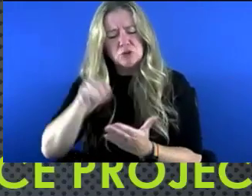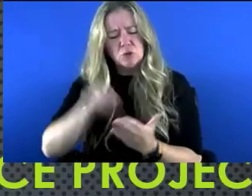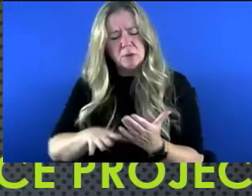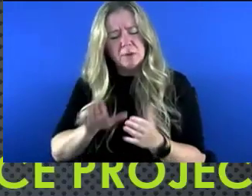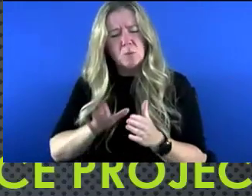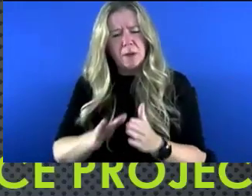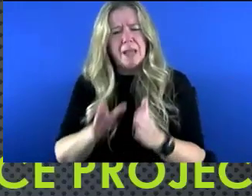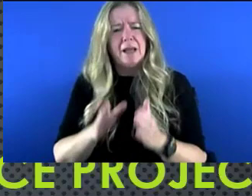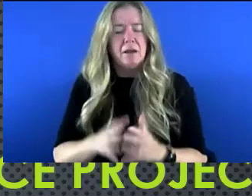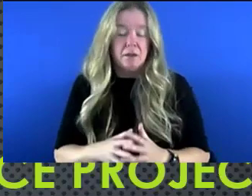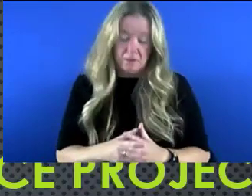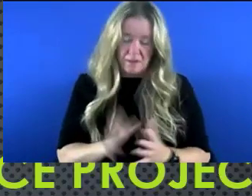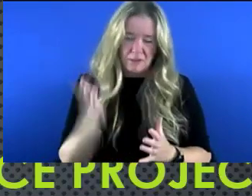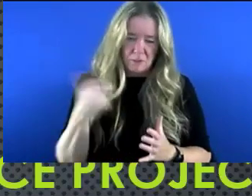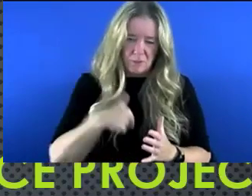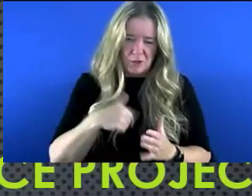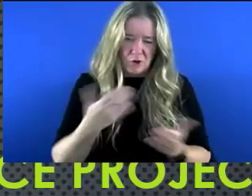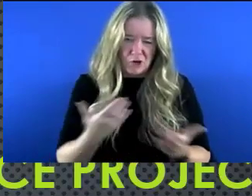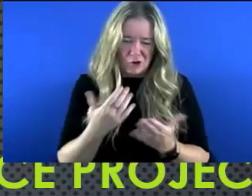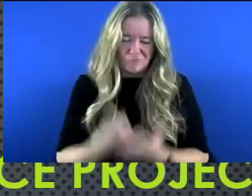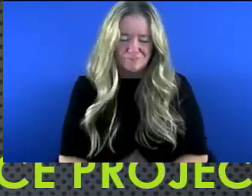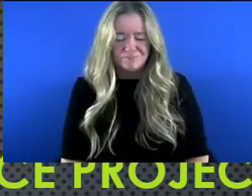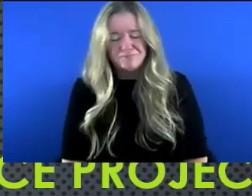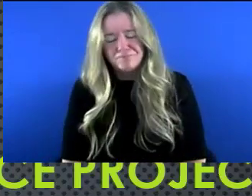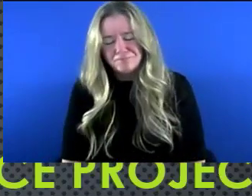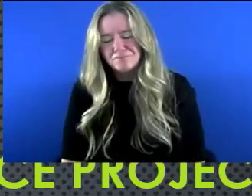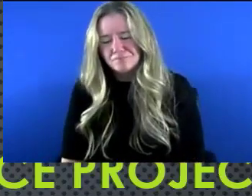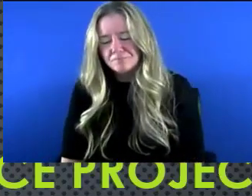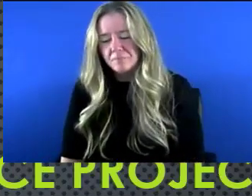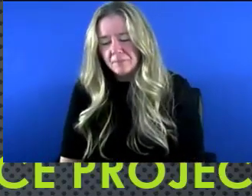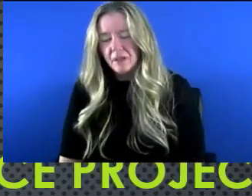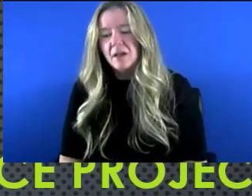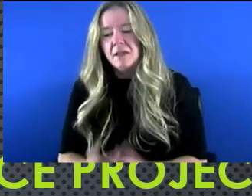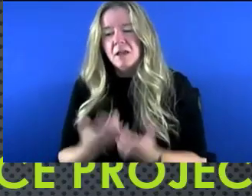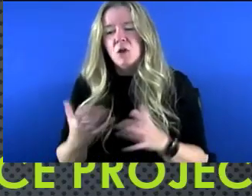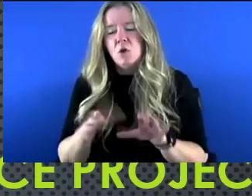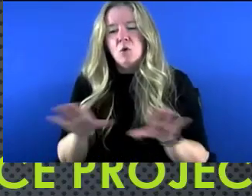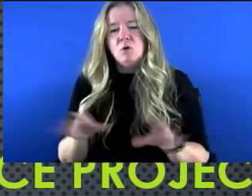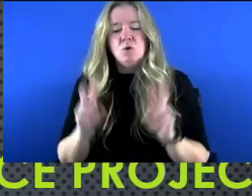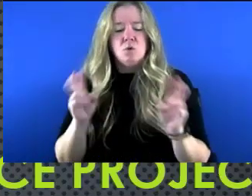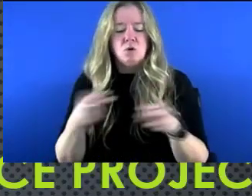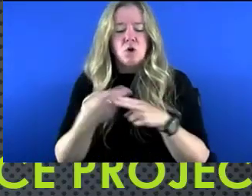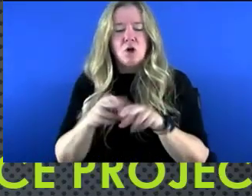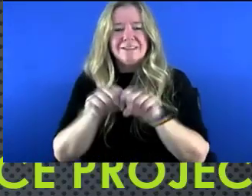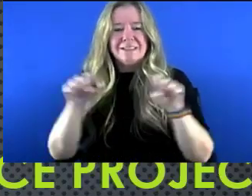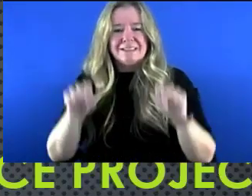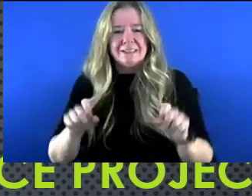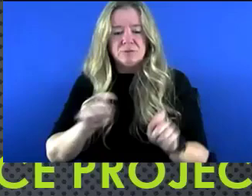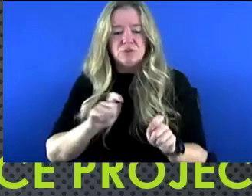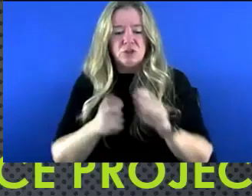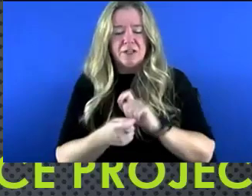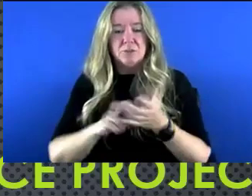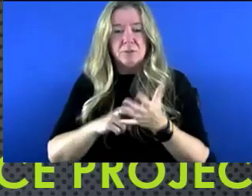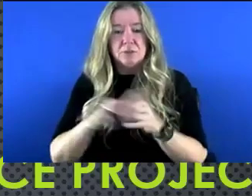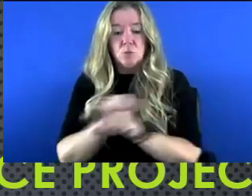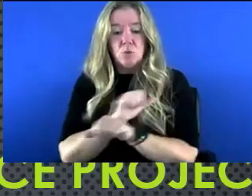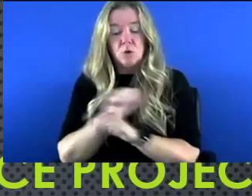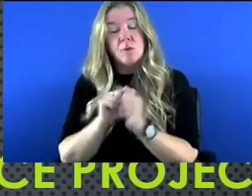And that's what we're here for. And then we also do systems change. So in addition to working with teams and helping people